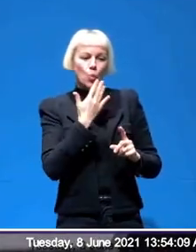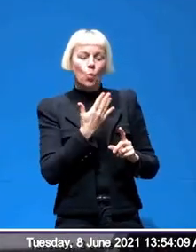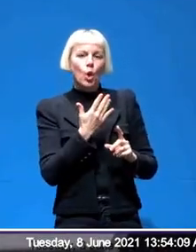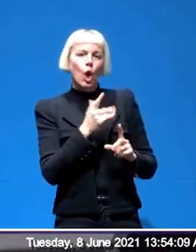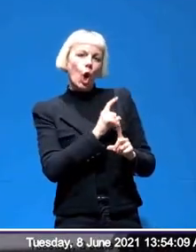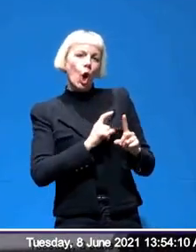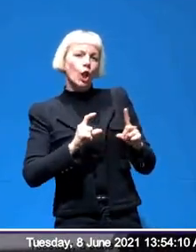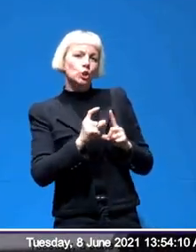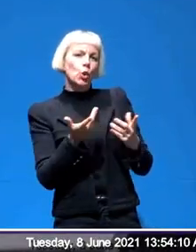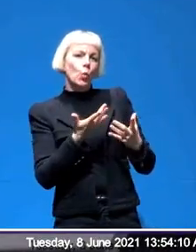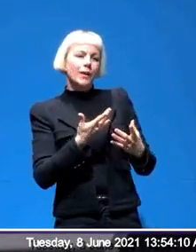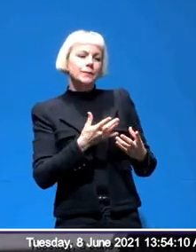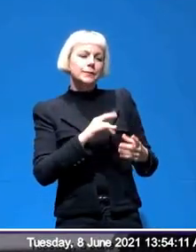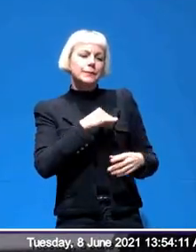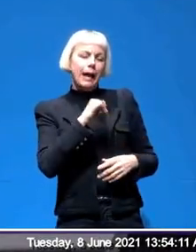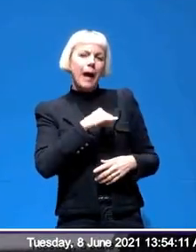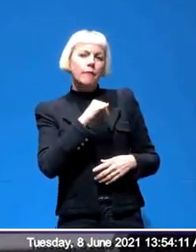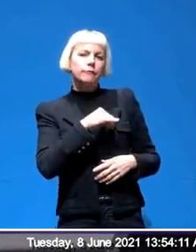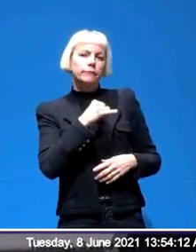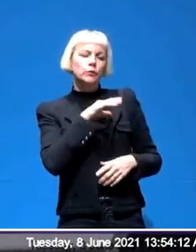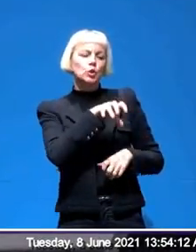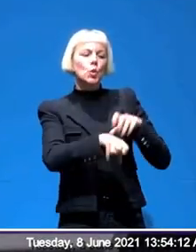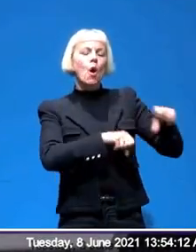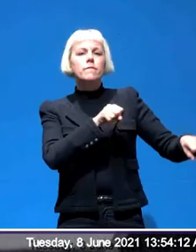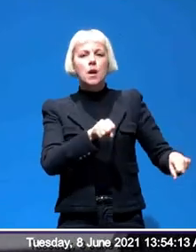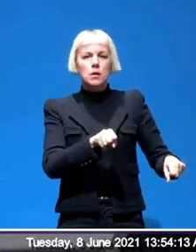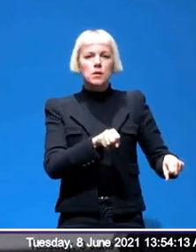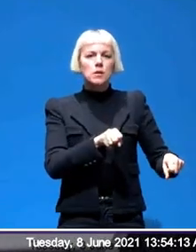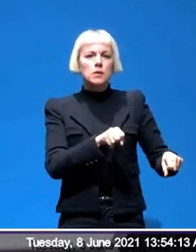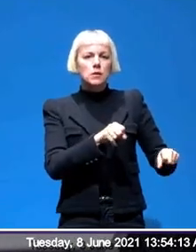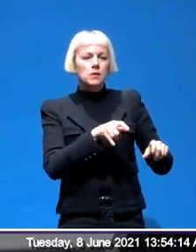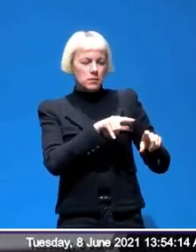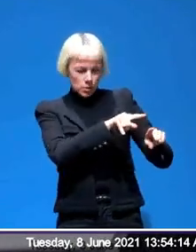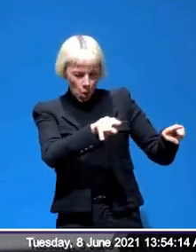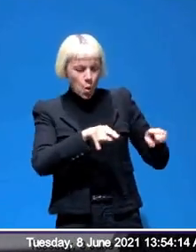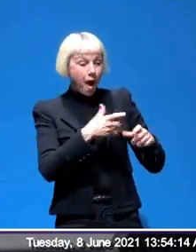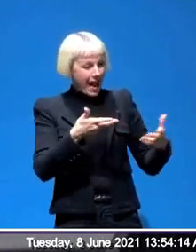took ownership, so I did encourage staff movement.